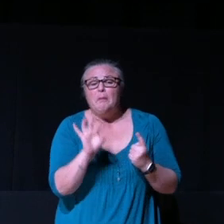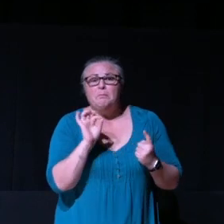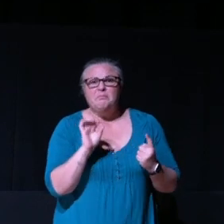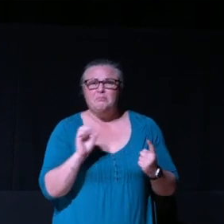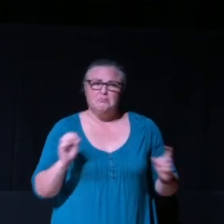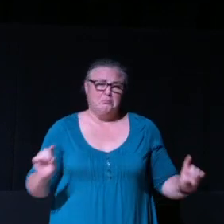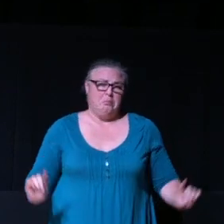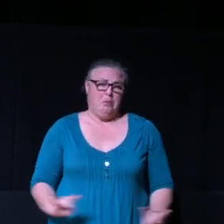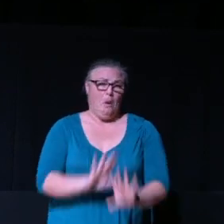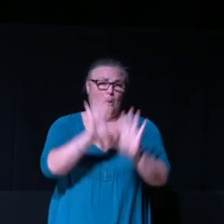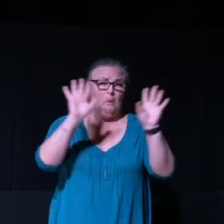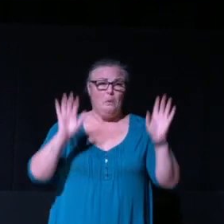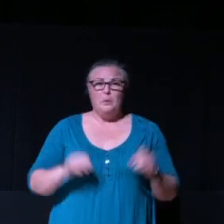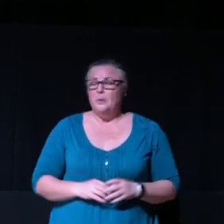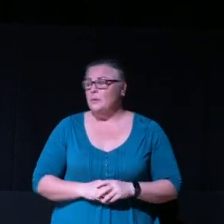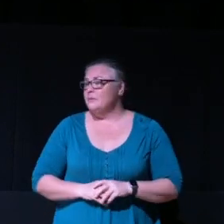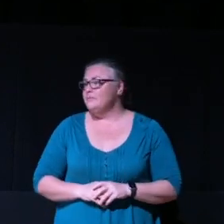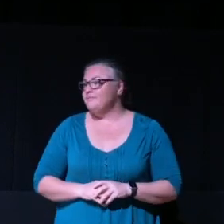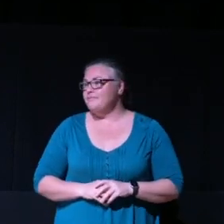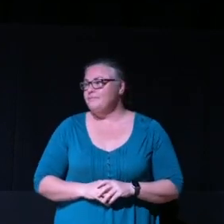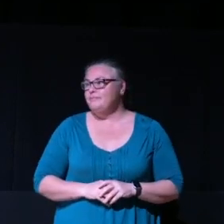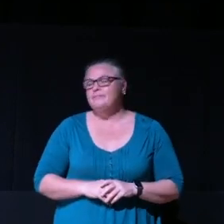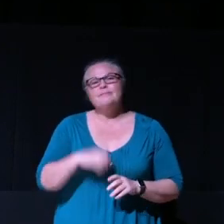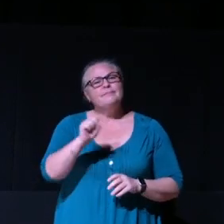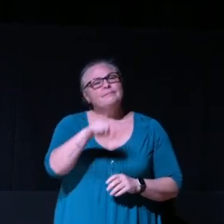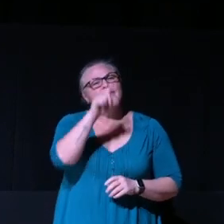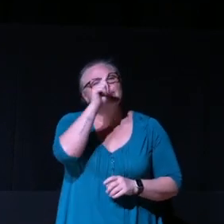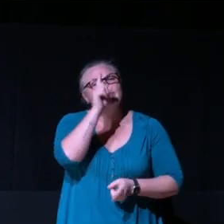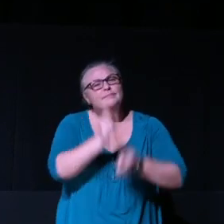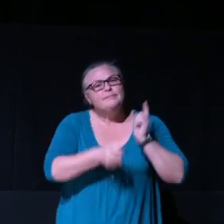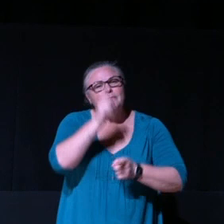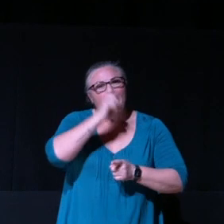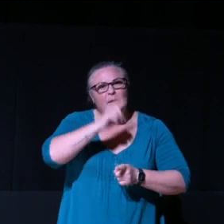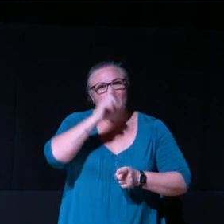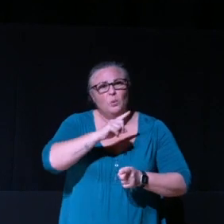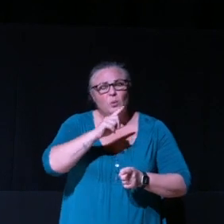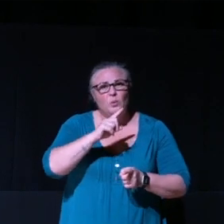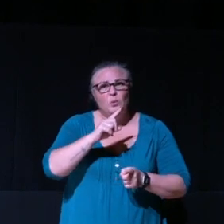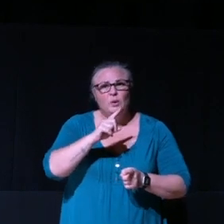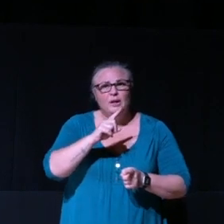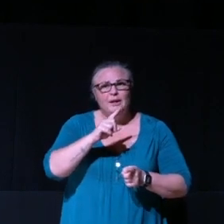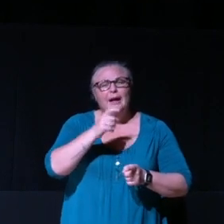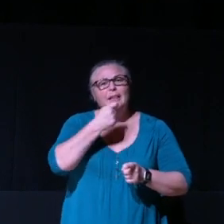you know, it's perfectly fine for anybody to like or dislike anything that any of us do.